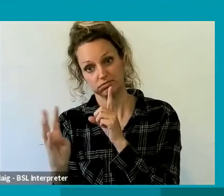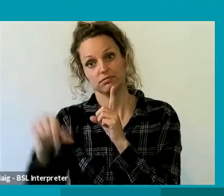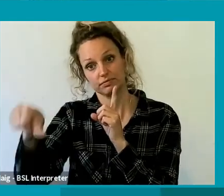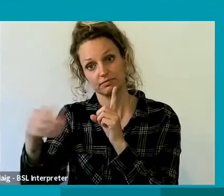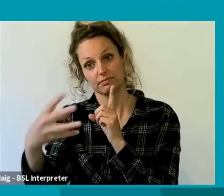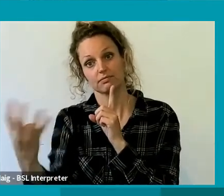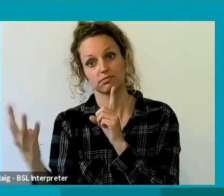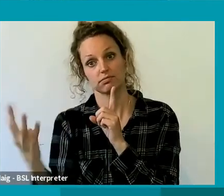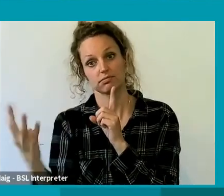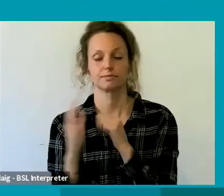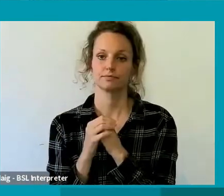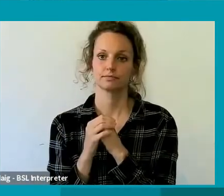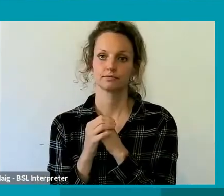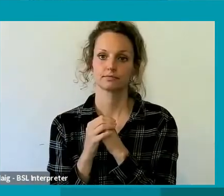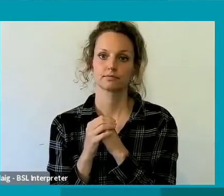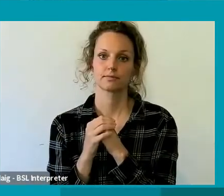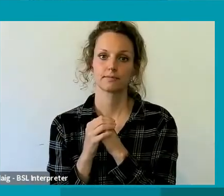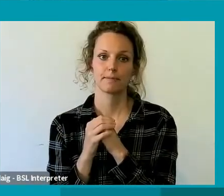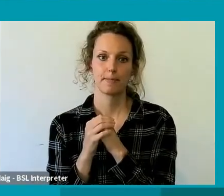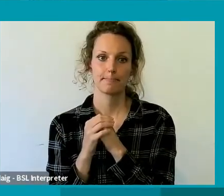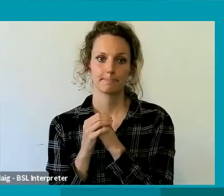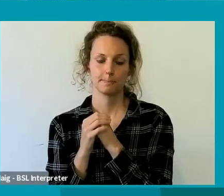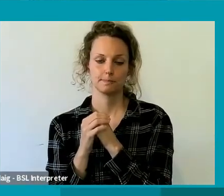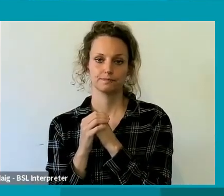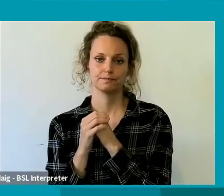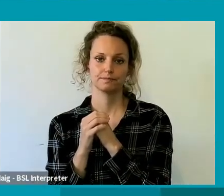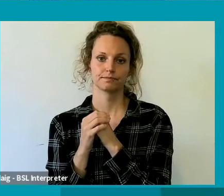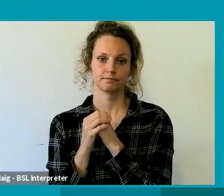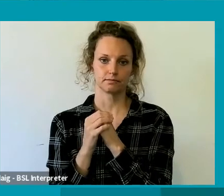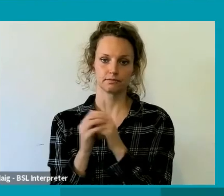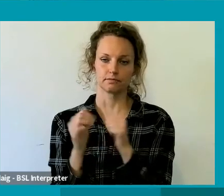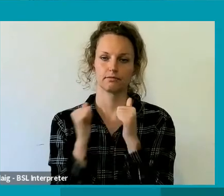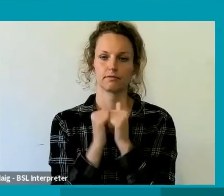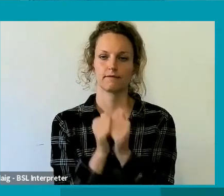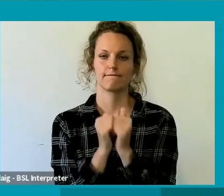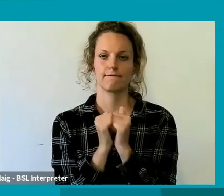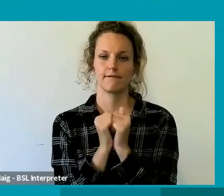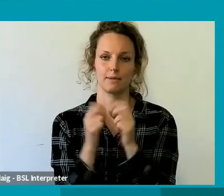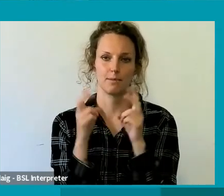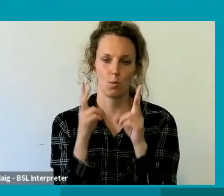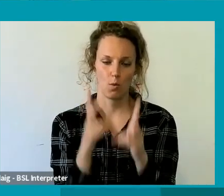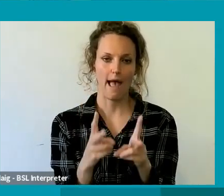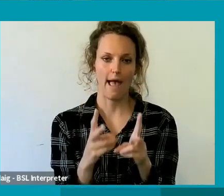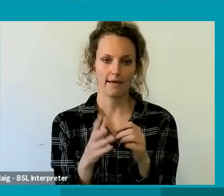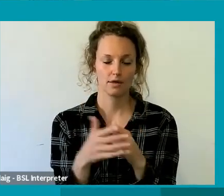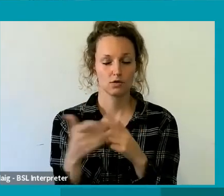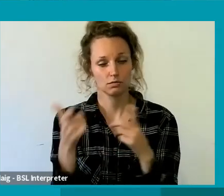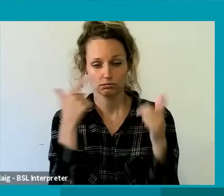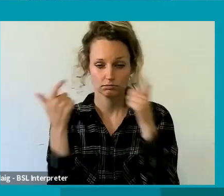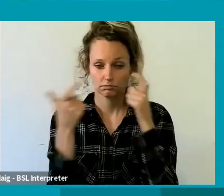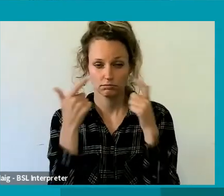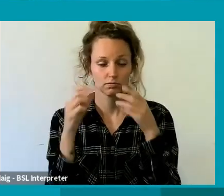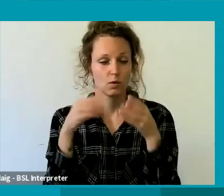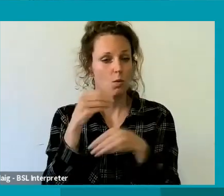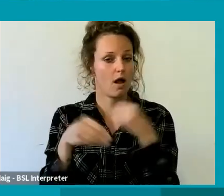you're connected to on LinkedIn. So this is a really, really invaluable way to very quickly sift through and work out